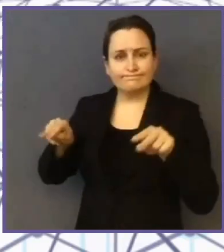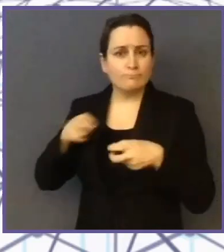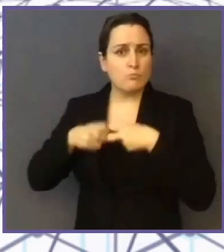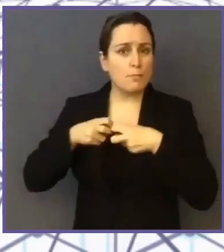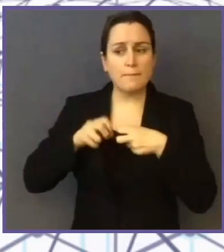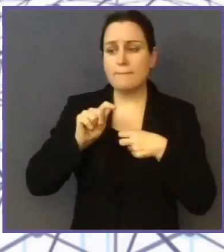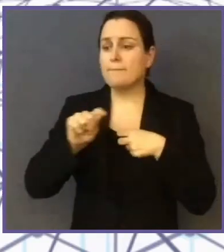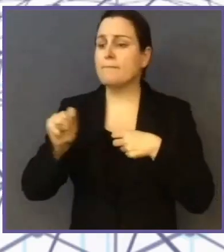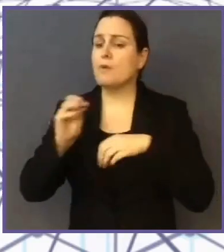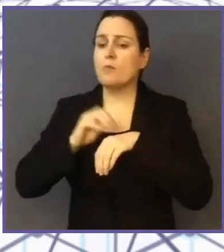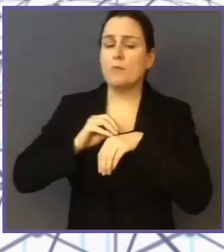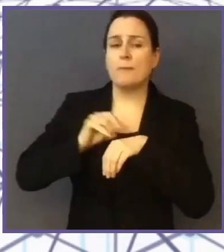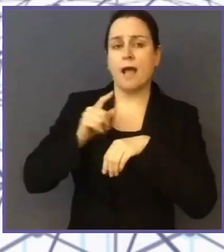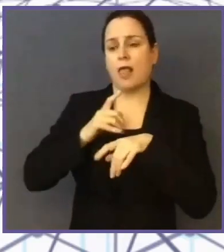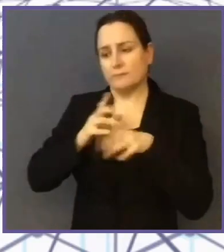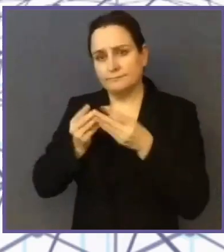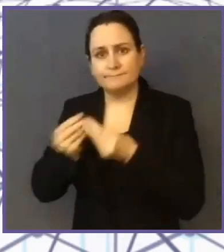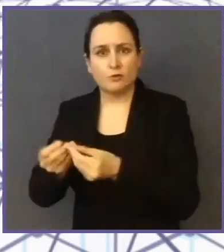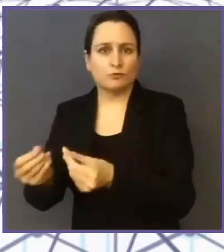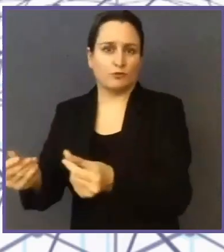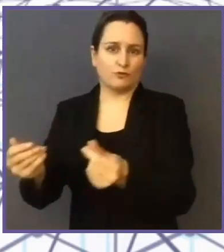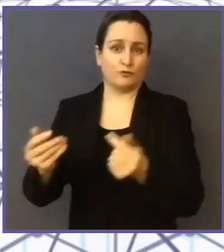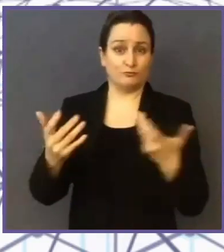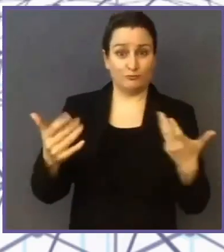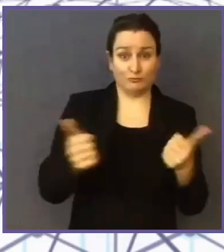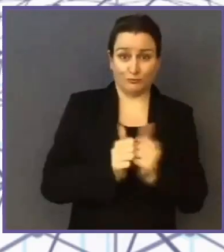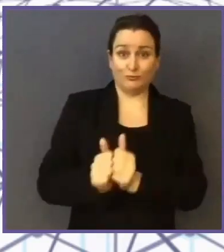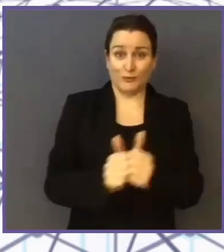ethos, the plans, the long term vision that we've devised together.